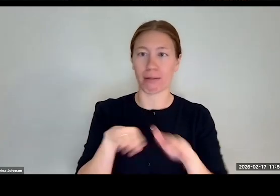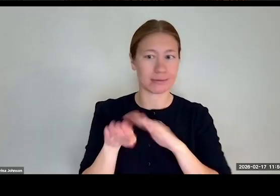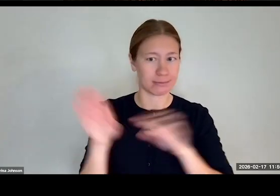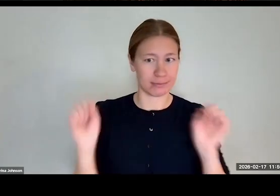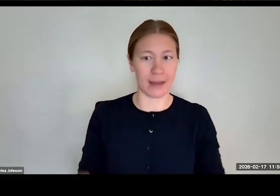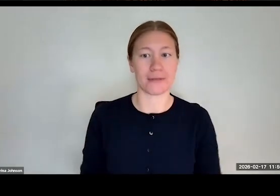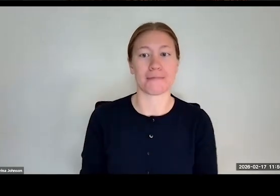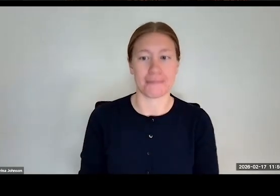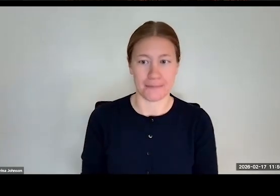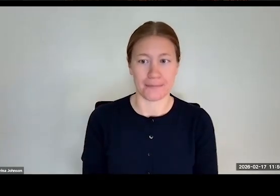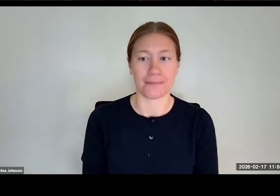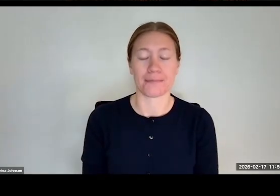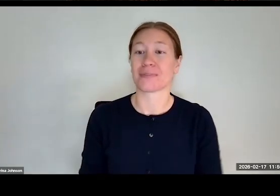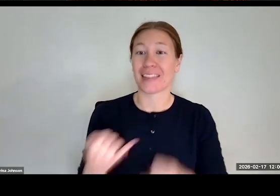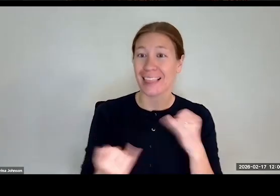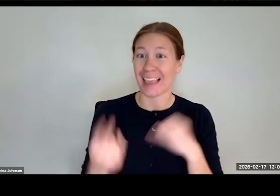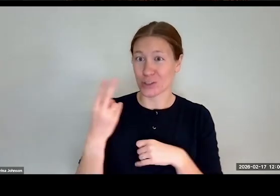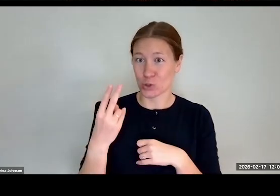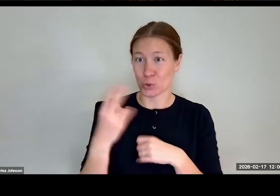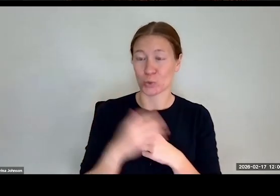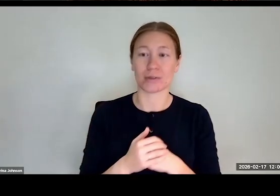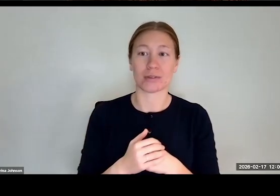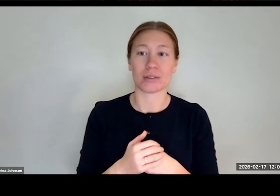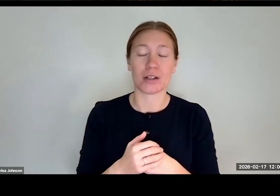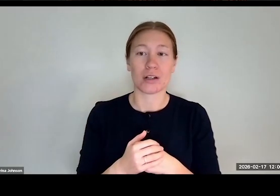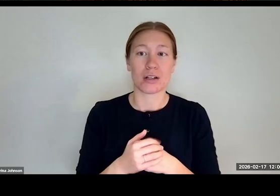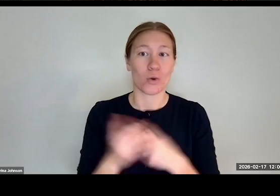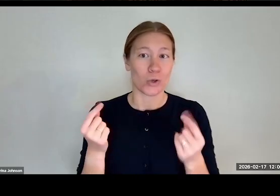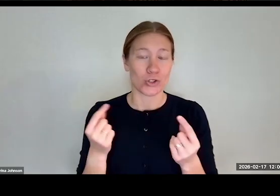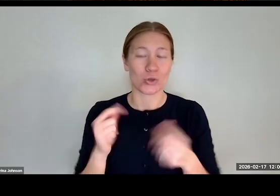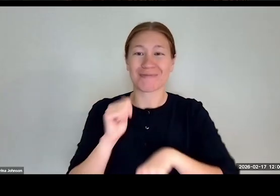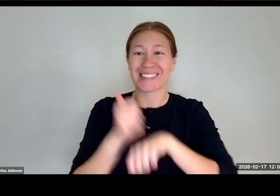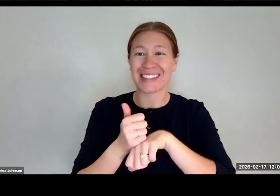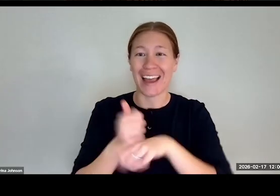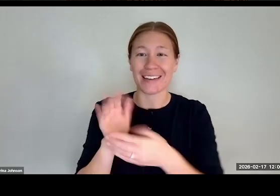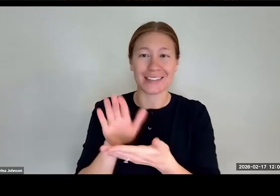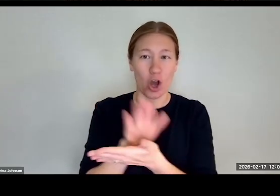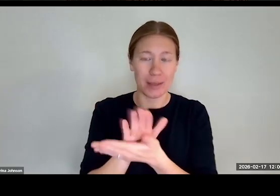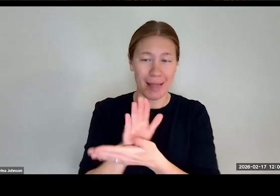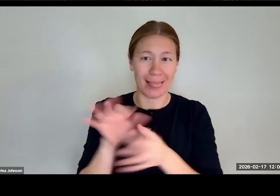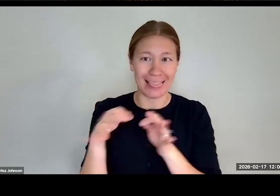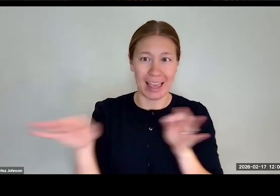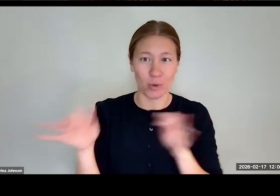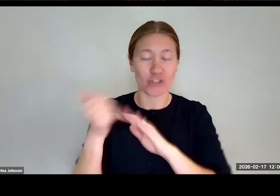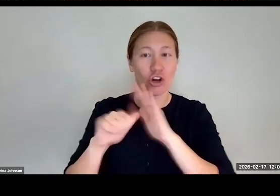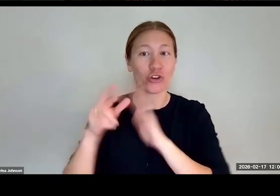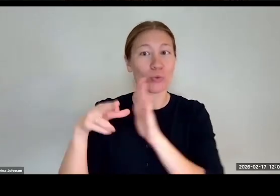Last two steps, I need to set my document language. I can do that in my review tab using the language tool.